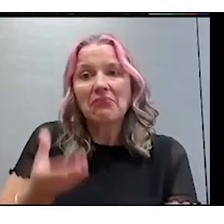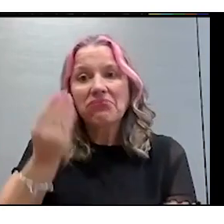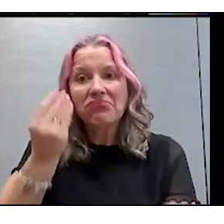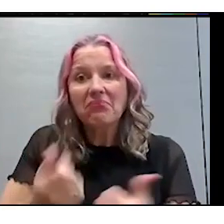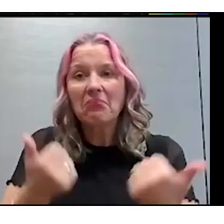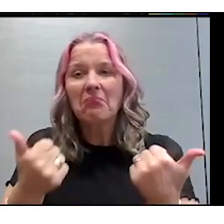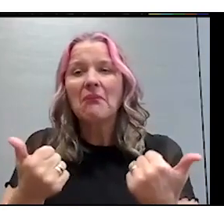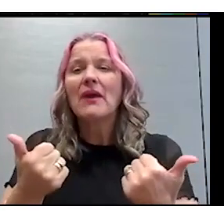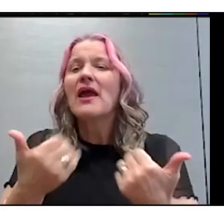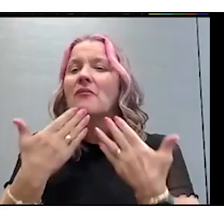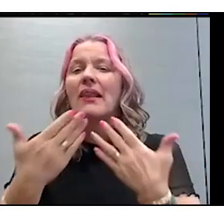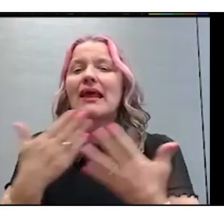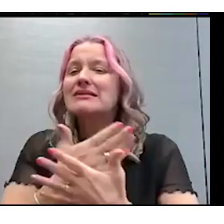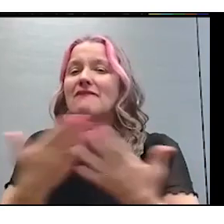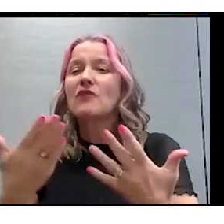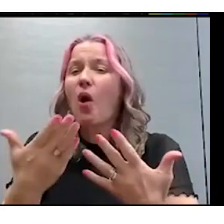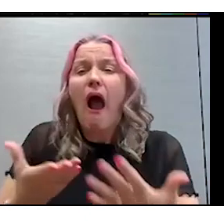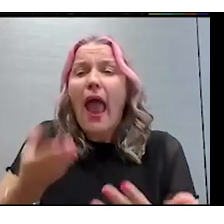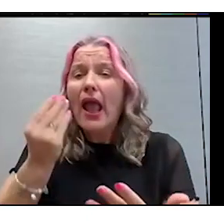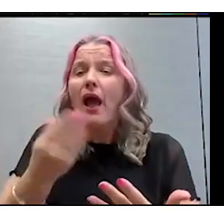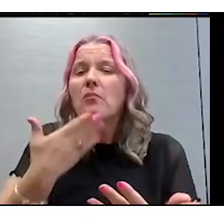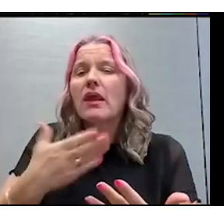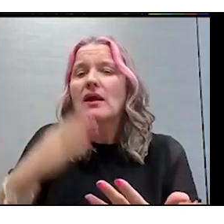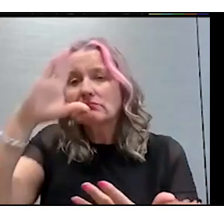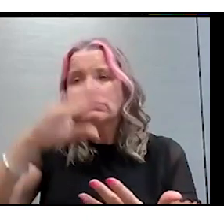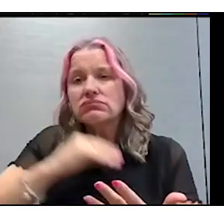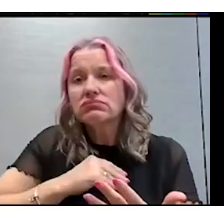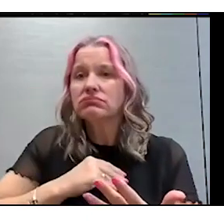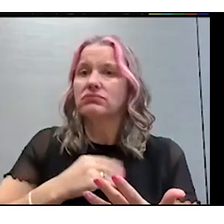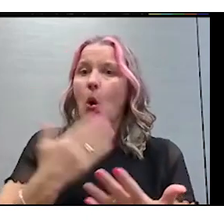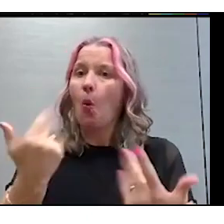If not, please let us know in the chat window. Welcome to the session.